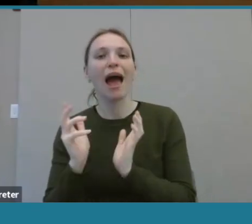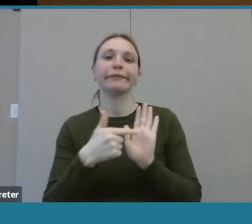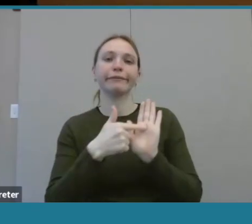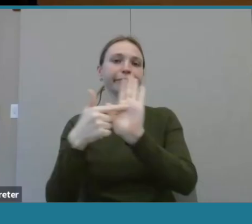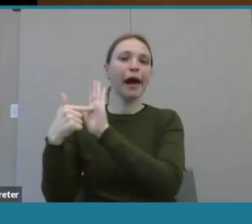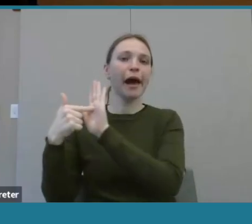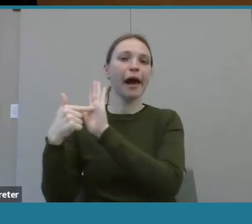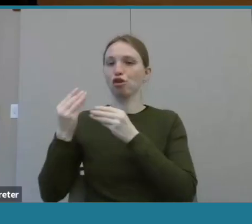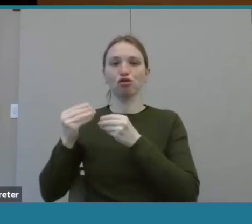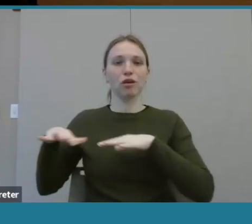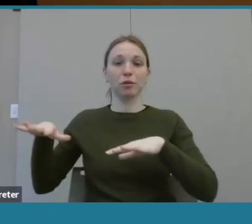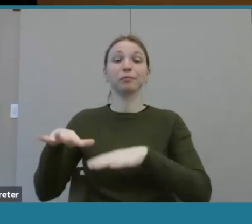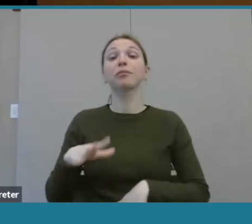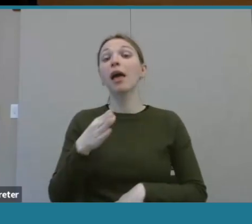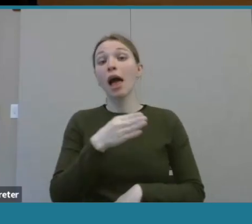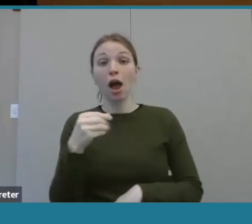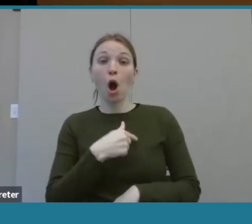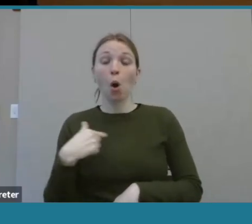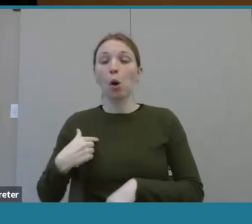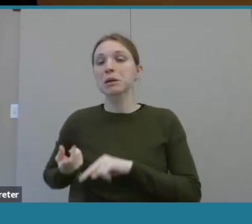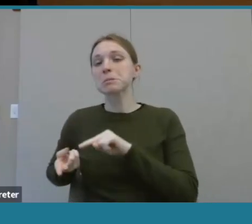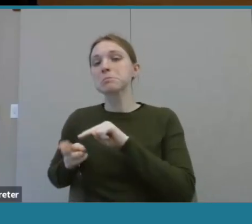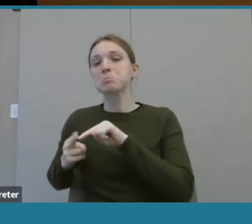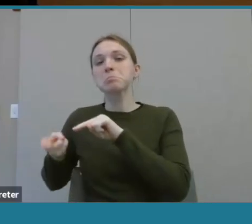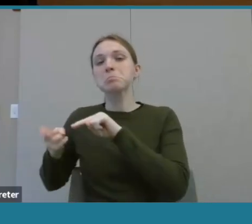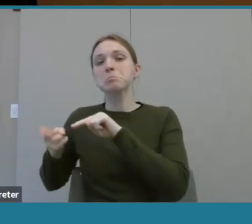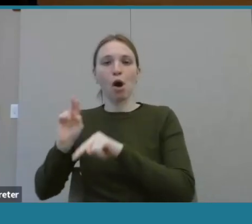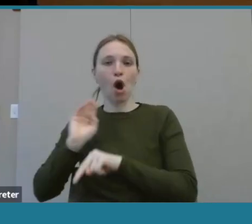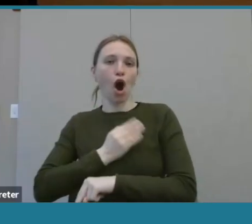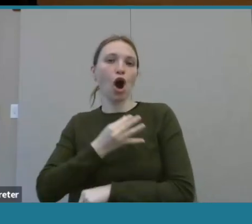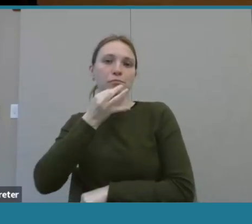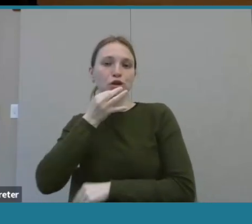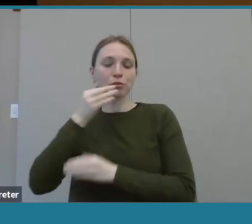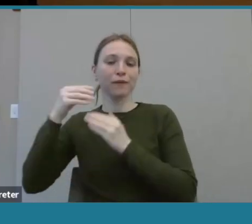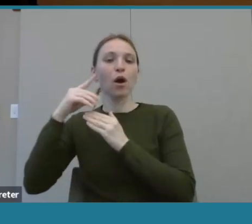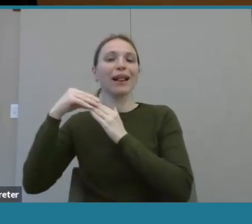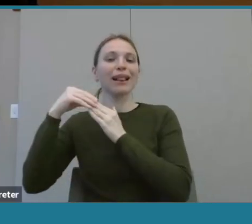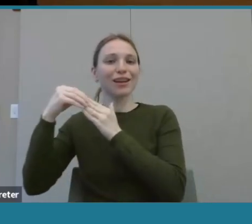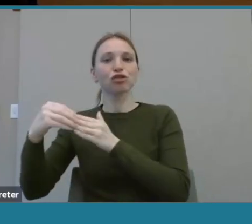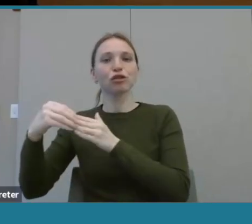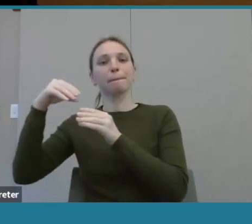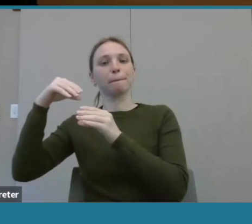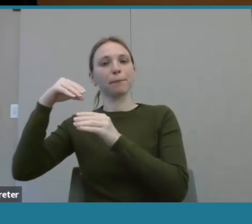And we had growing expertise and leadership in accessibility. Disability and inclusion over the last few years.